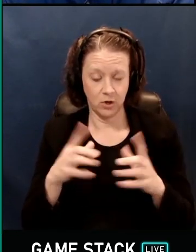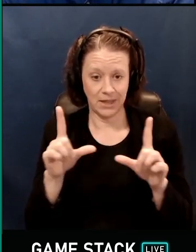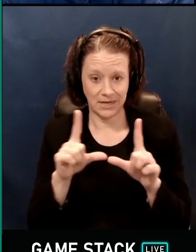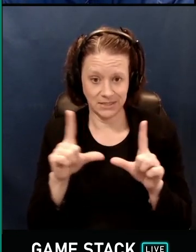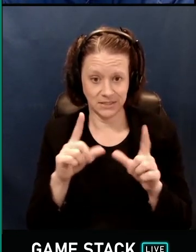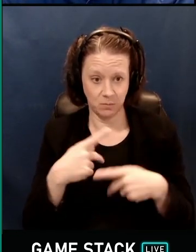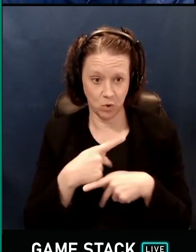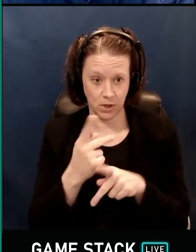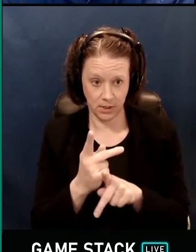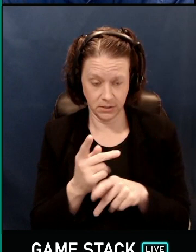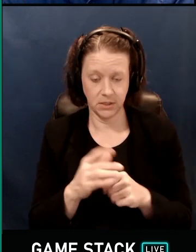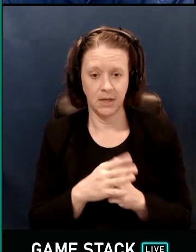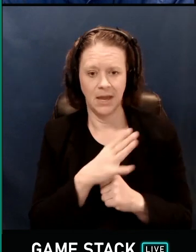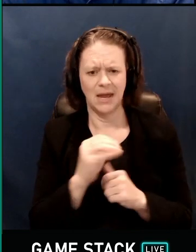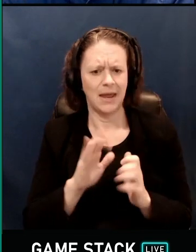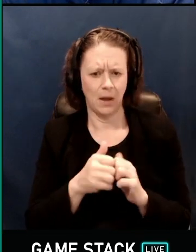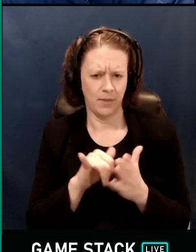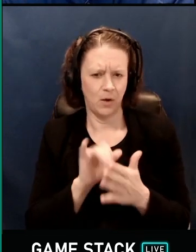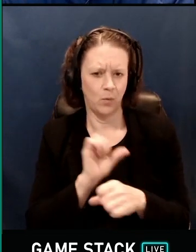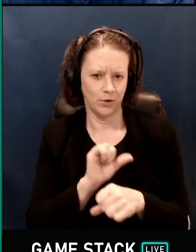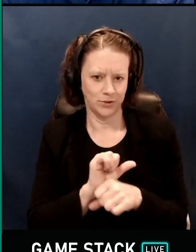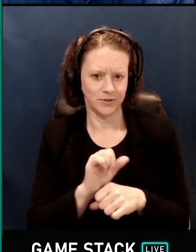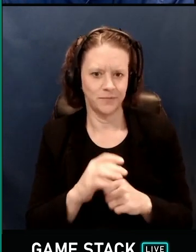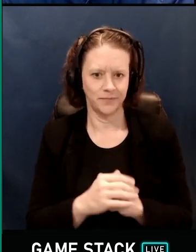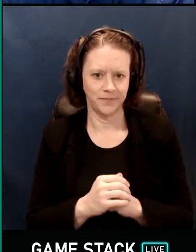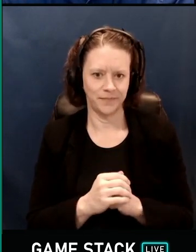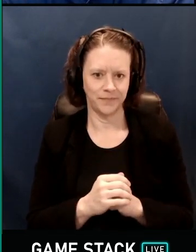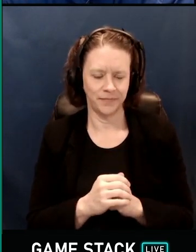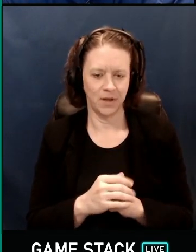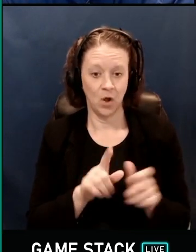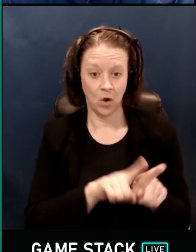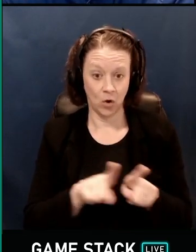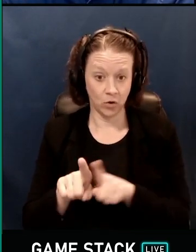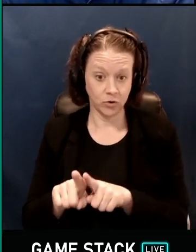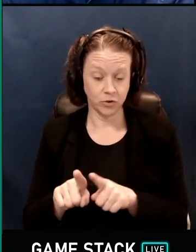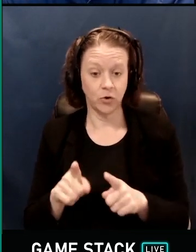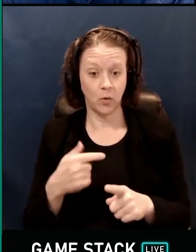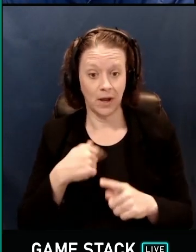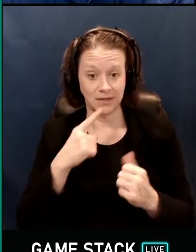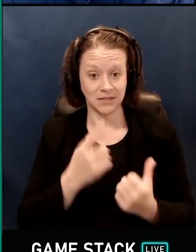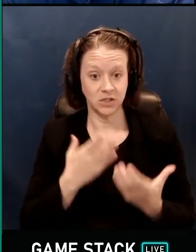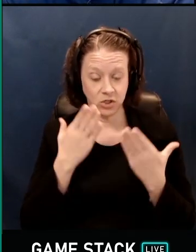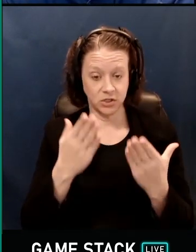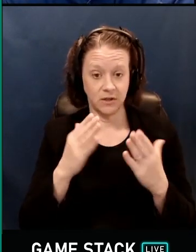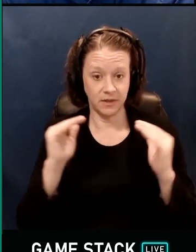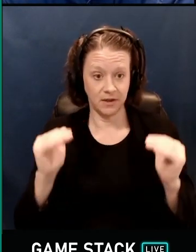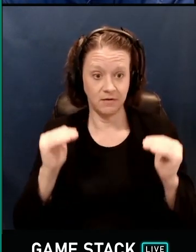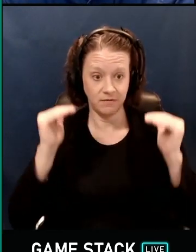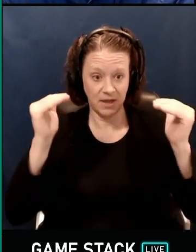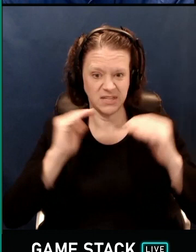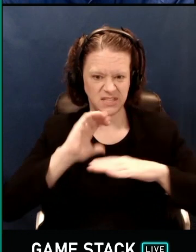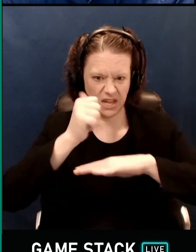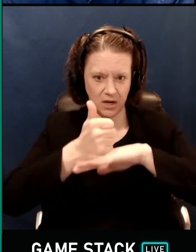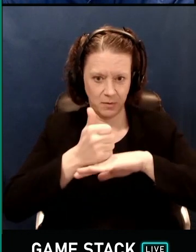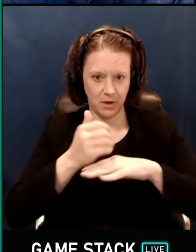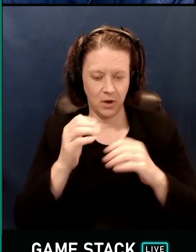product and how it works. I also suggested the advanced setup with SSH tunnels to